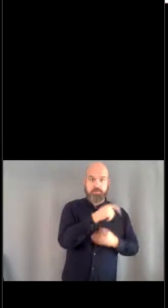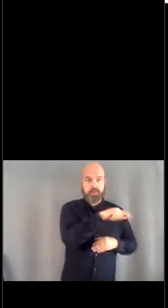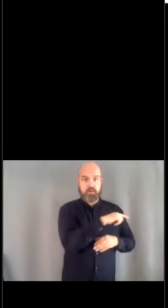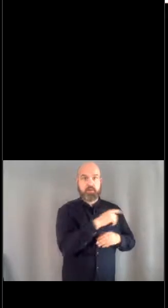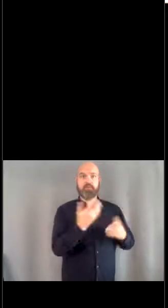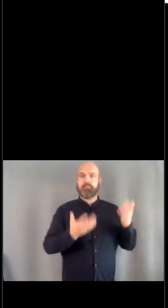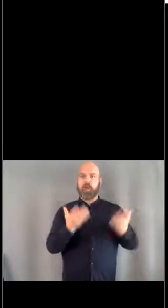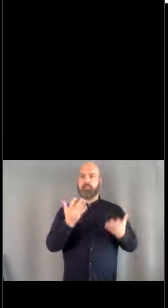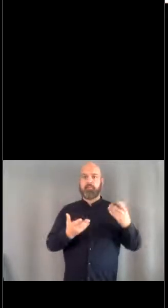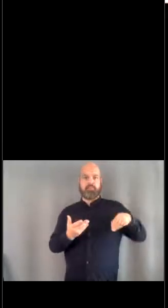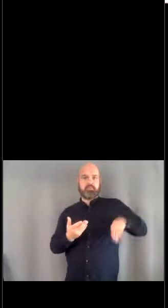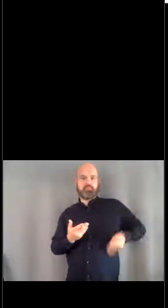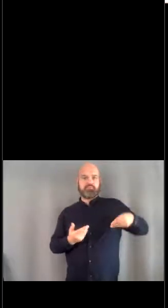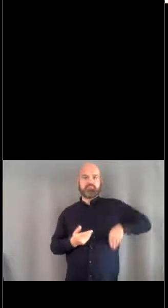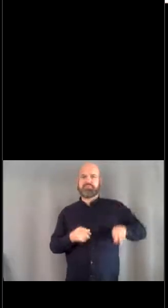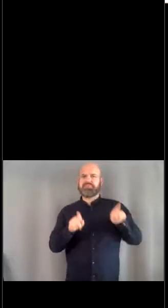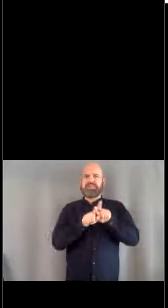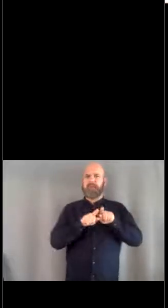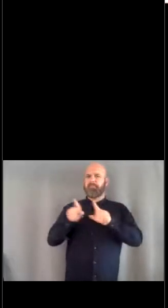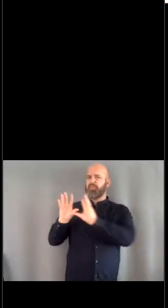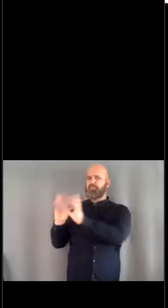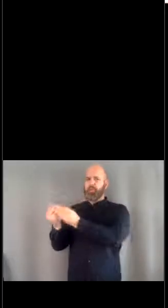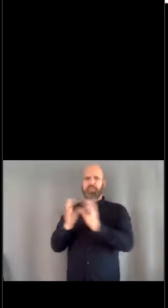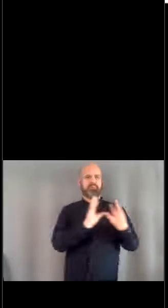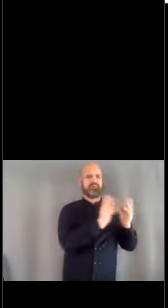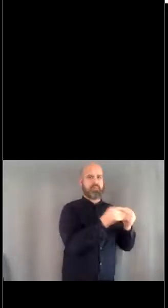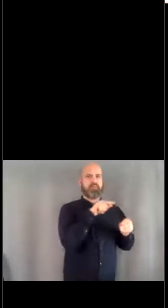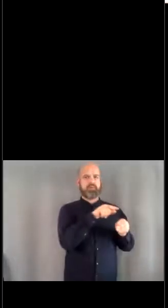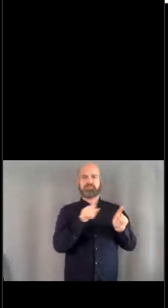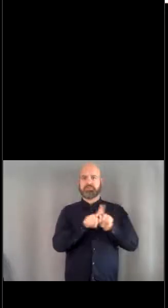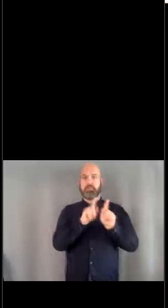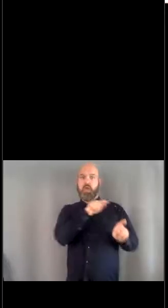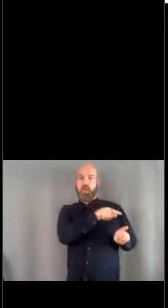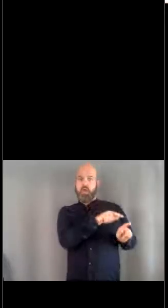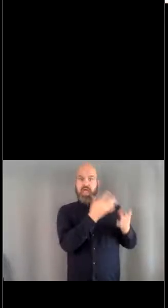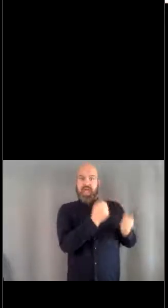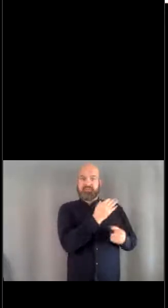because of the disability-related costs they have a lower standard of living.